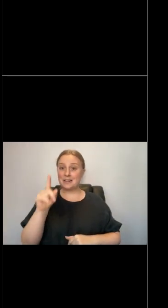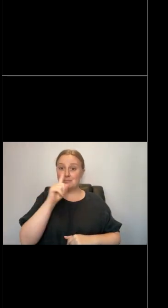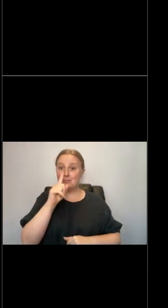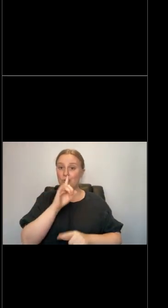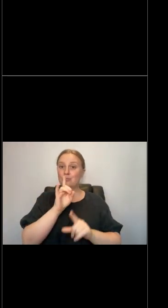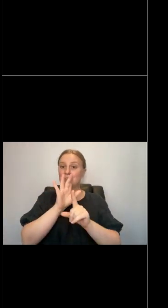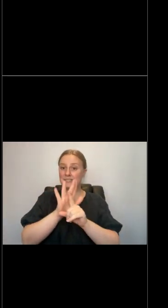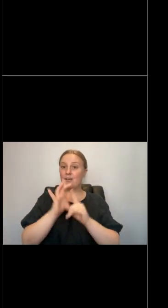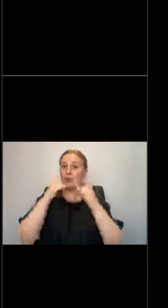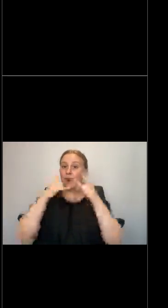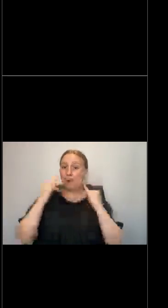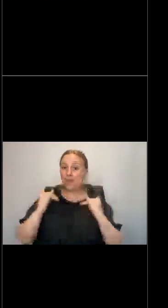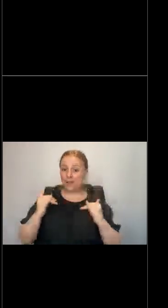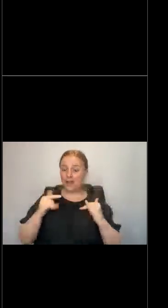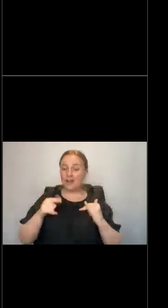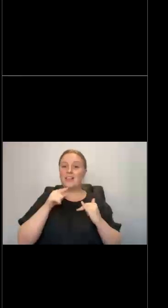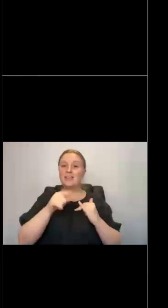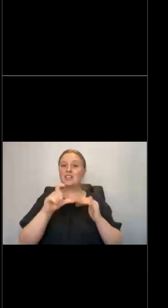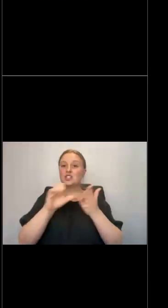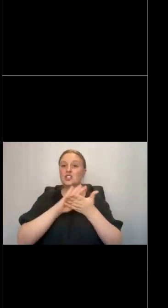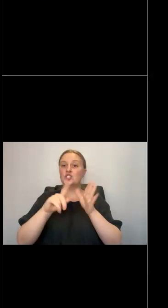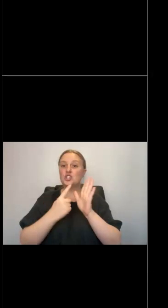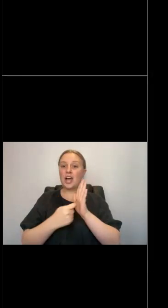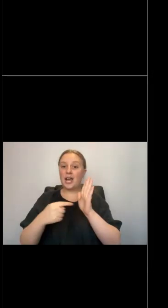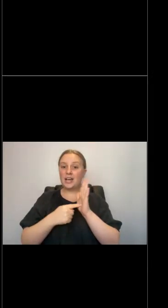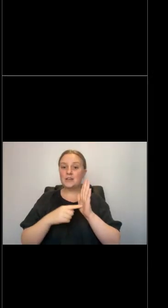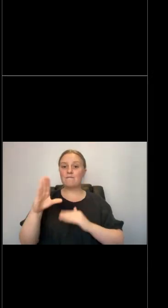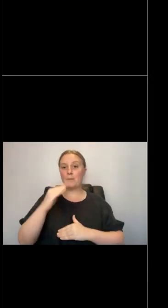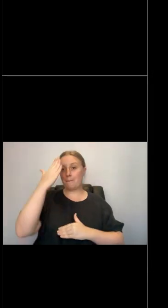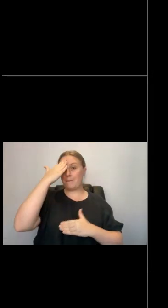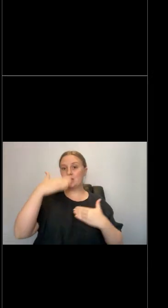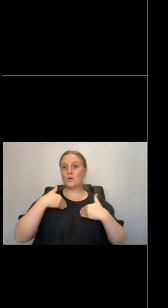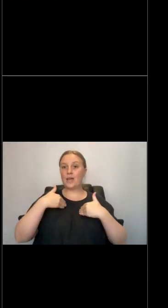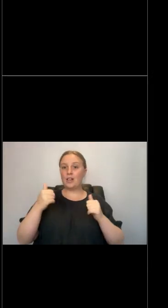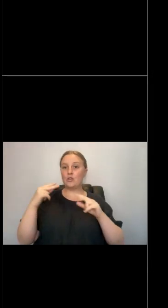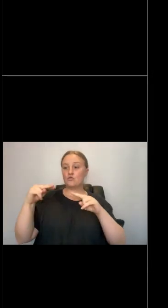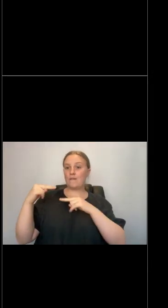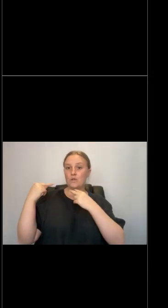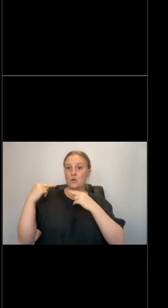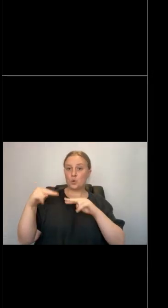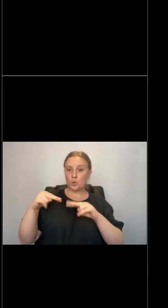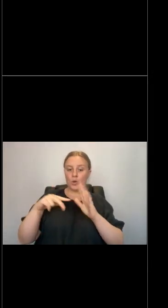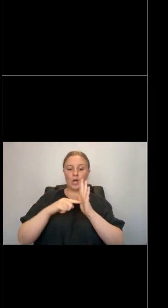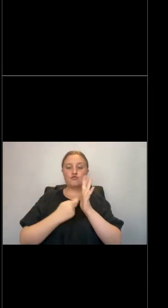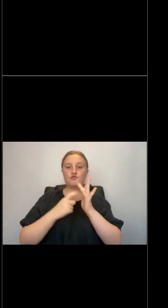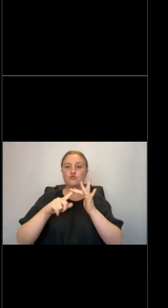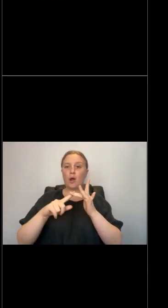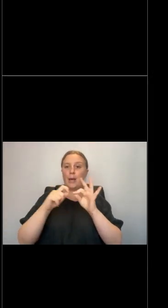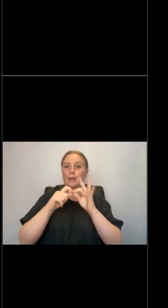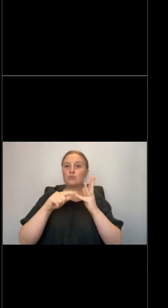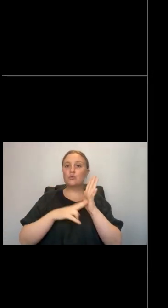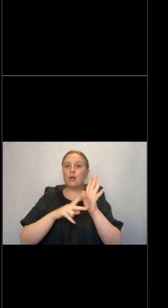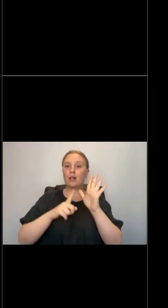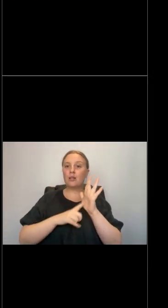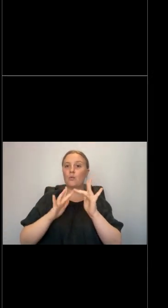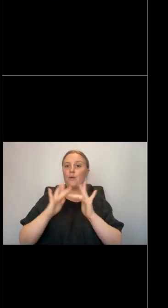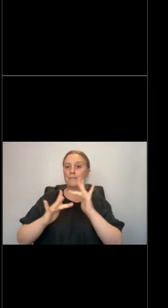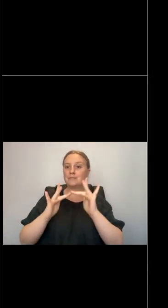It comes from the Mental Health Review Tribunal's website provides a more detailed summary of the law,